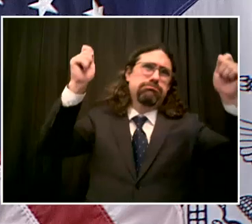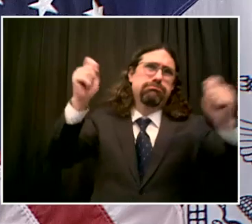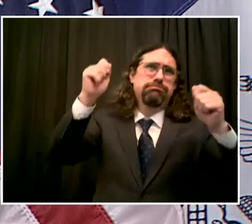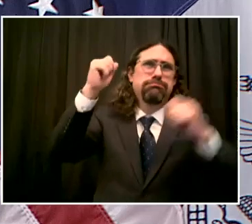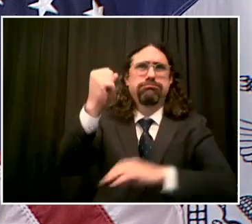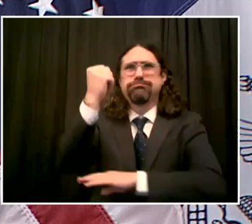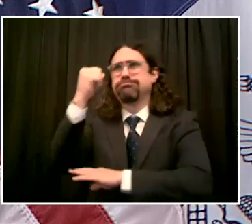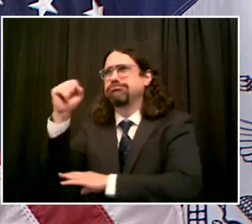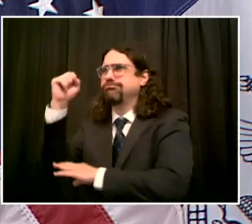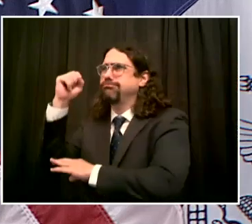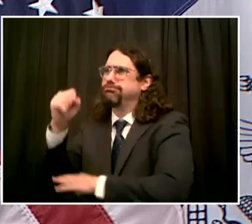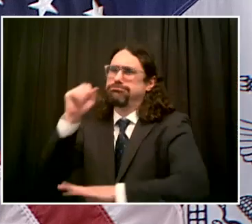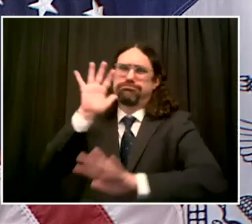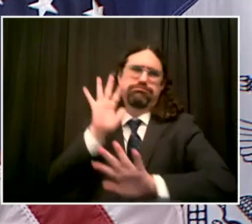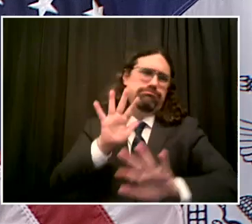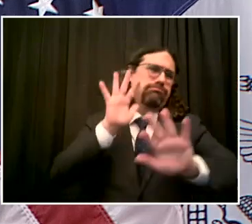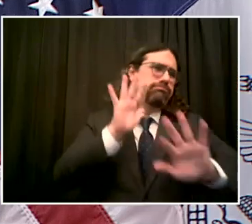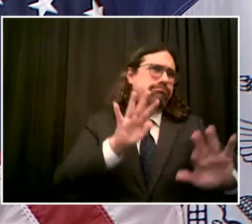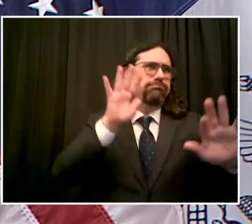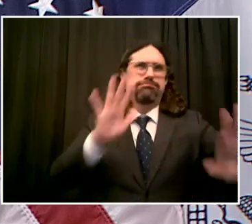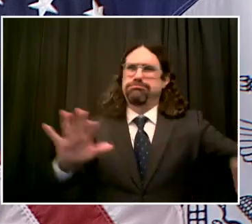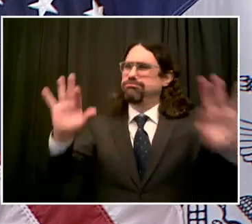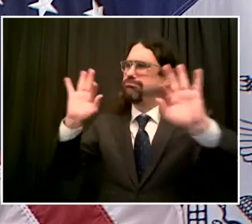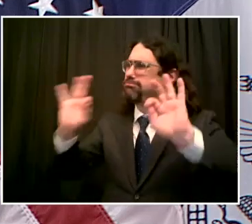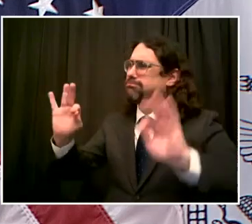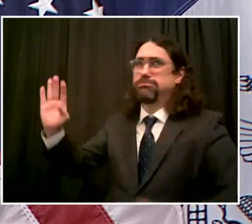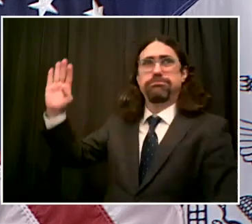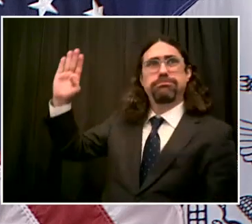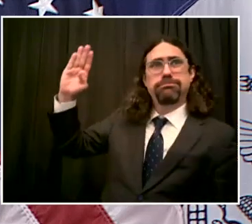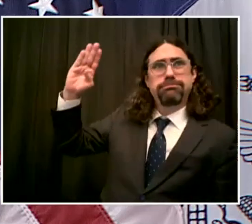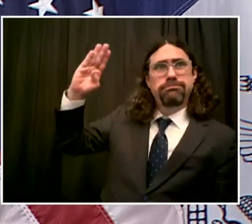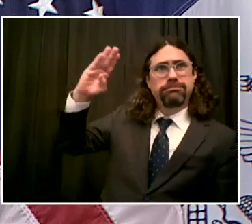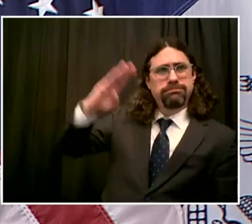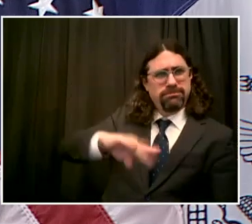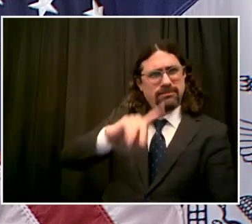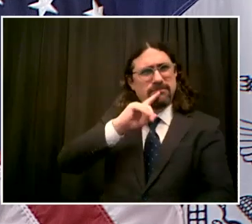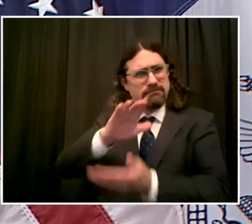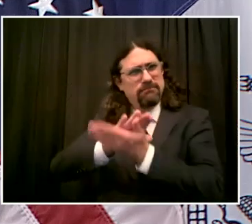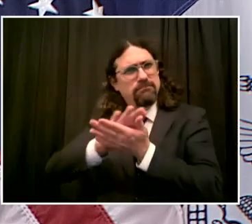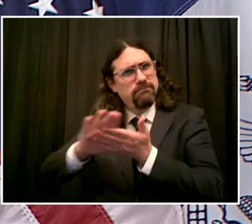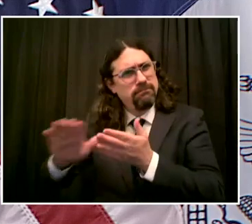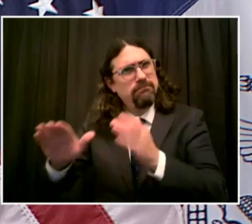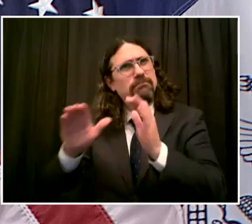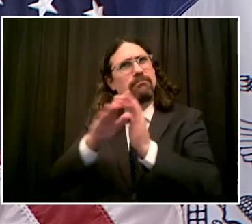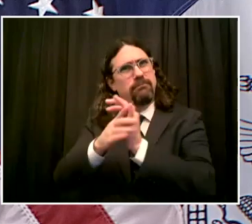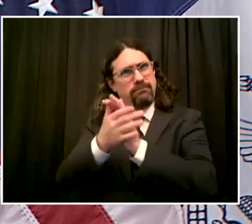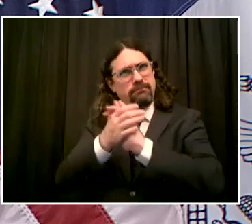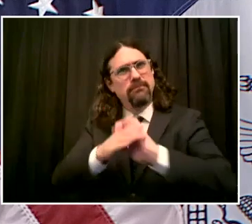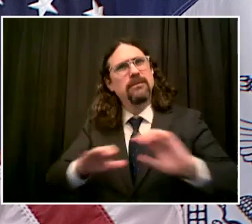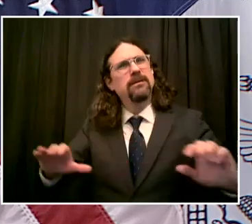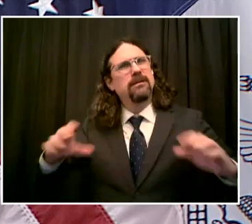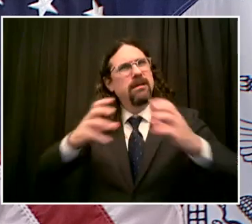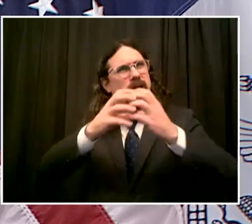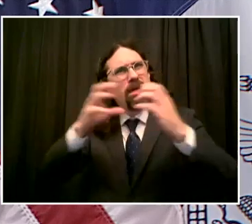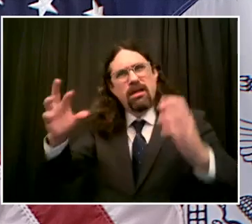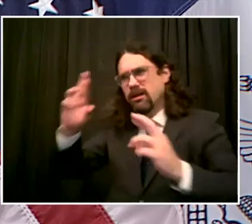INDIVIDUALS WHO WOULD DO THE WRONG THING.